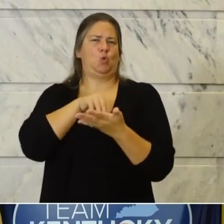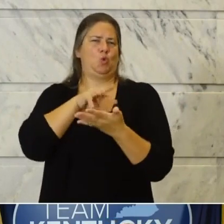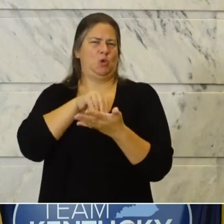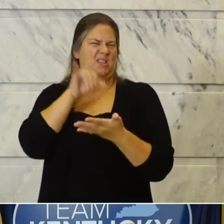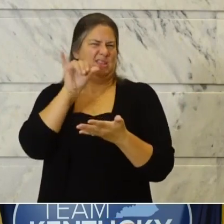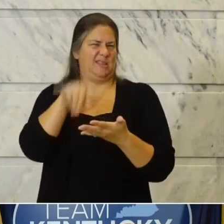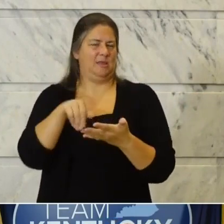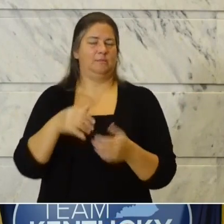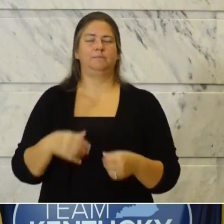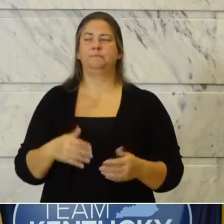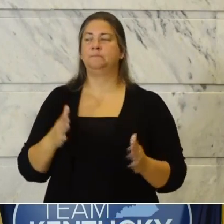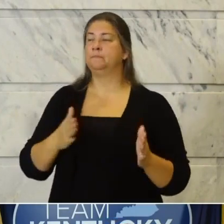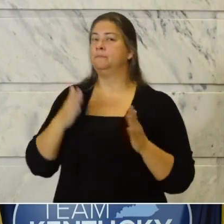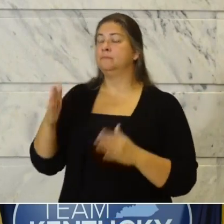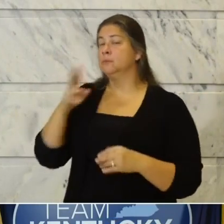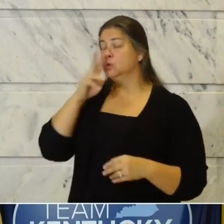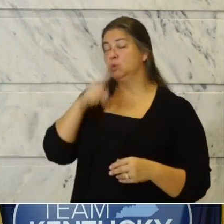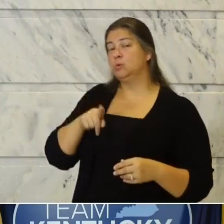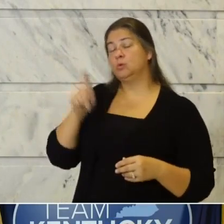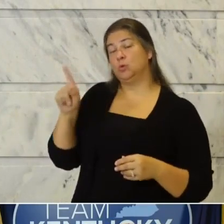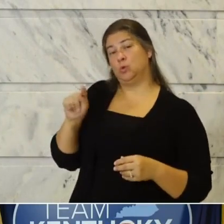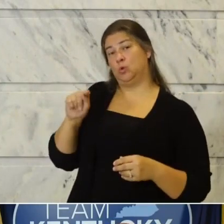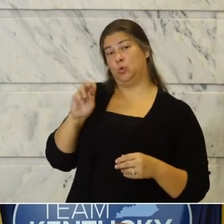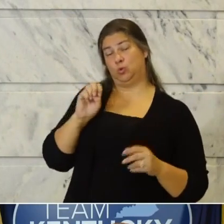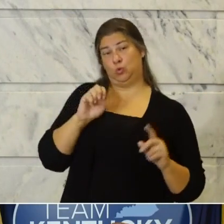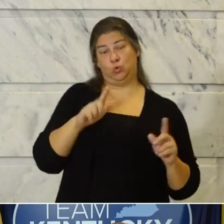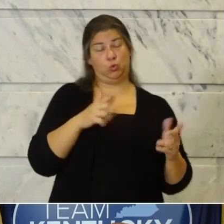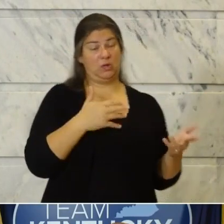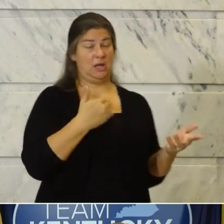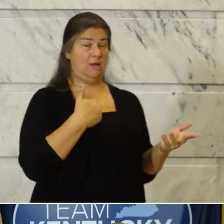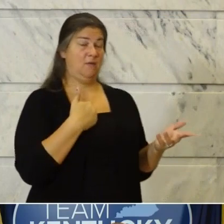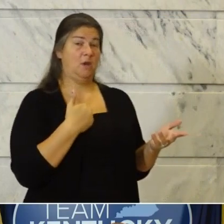page describes it textually, and then the right side gives a table for people